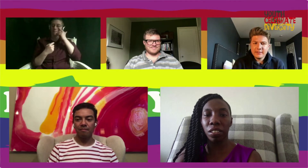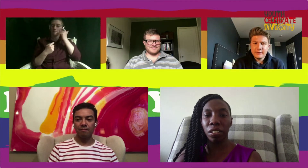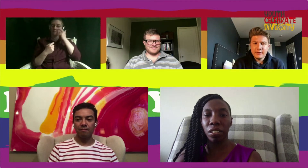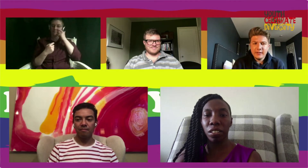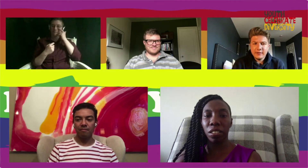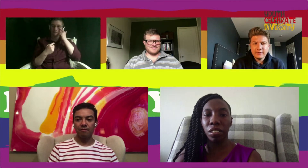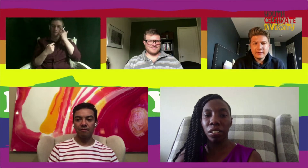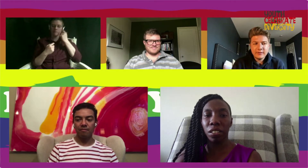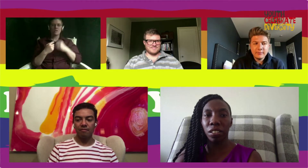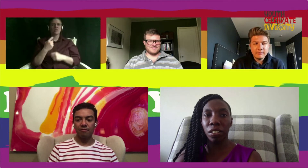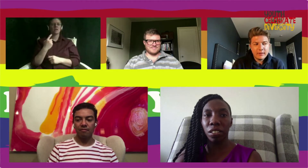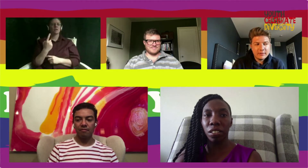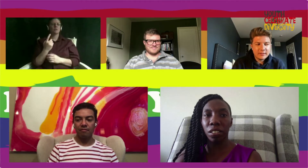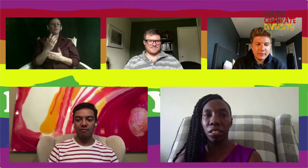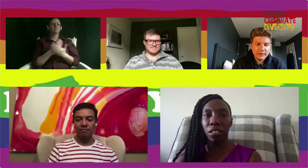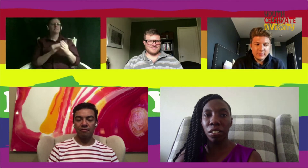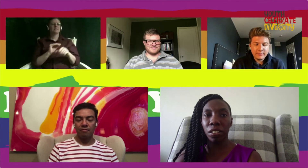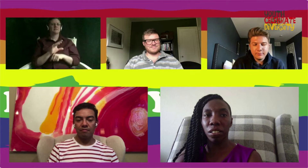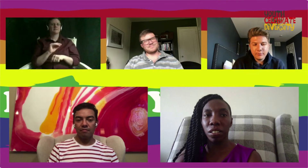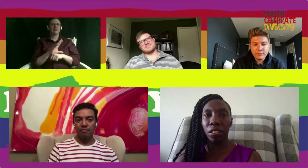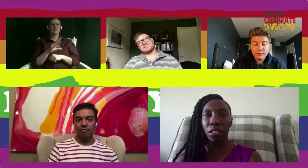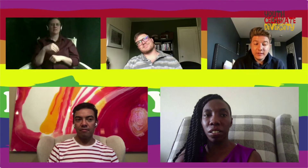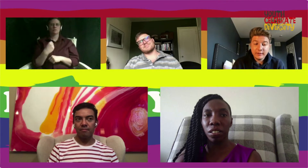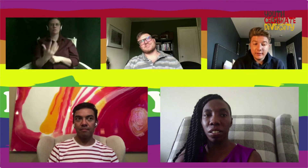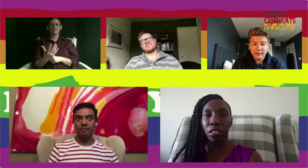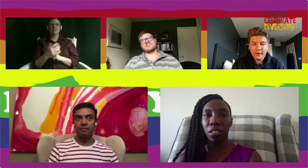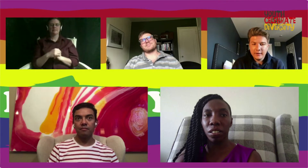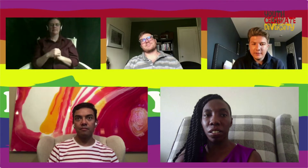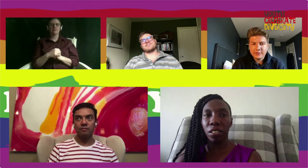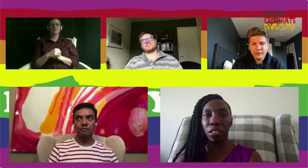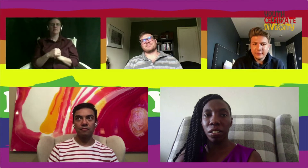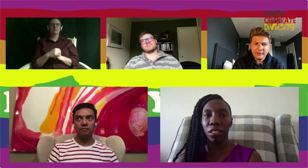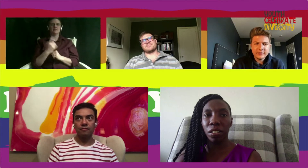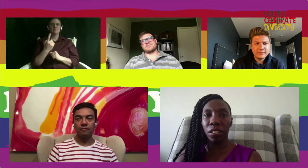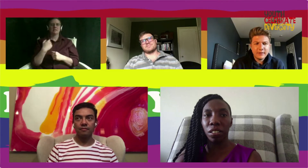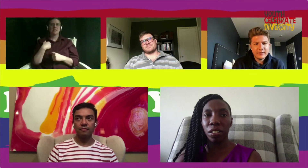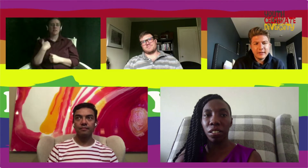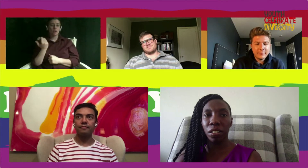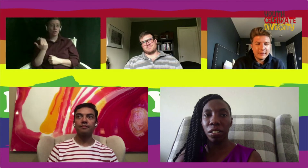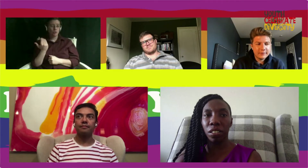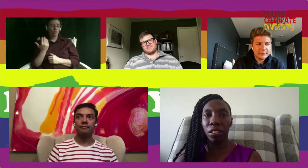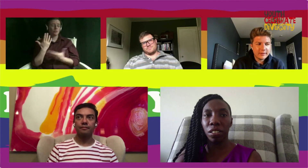you would give to maybe somebody who's younger and is struggling to maybe come out to their